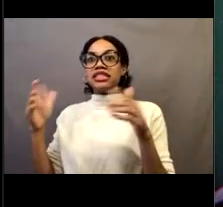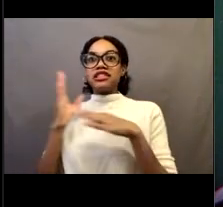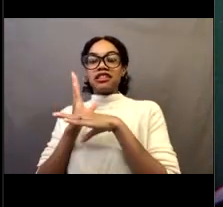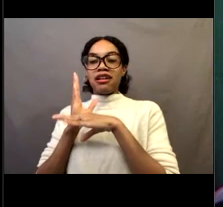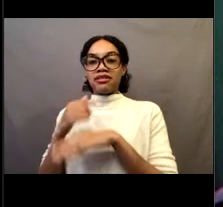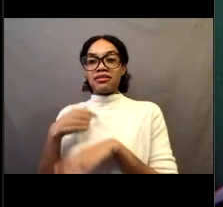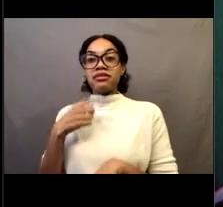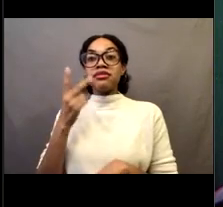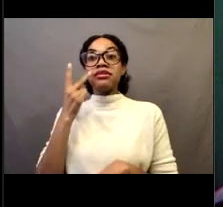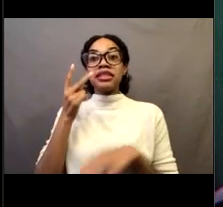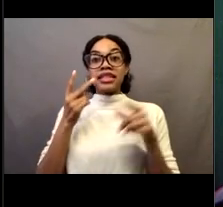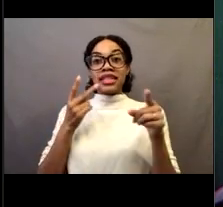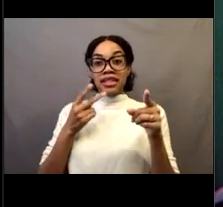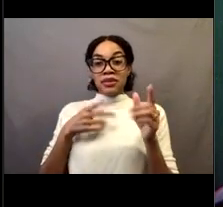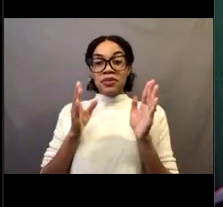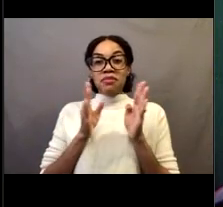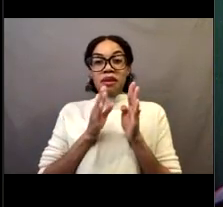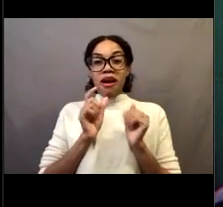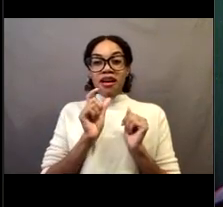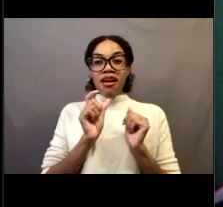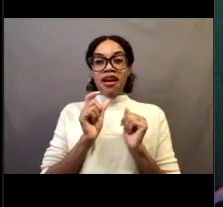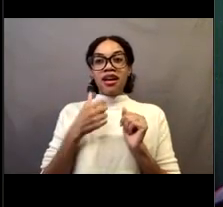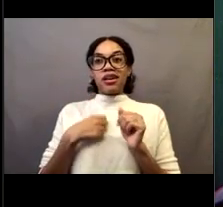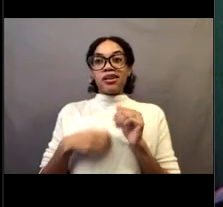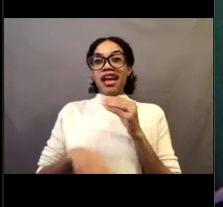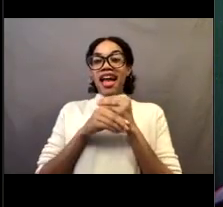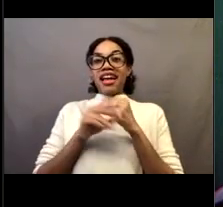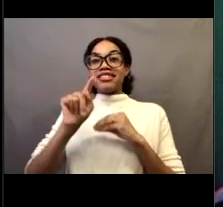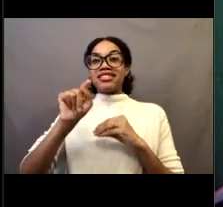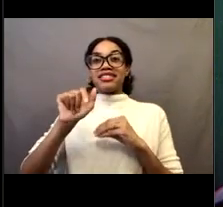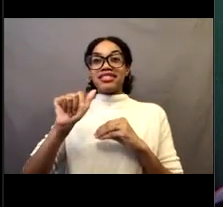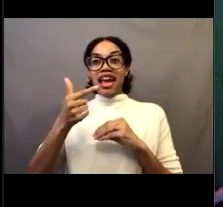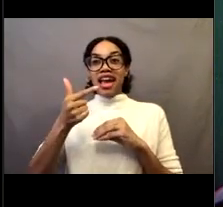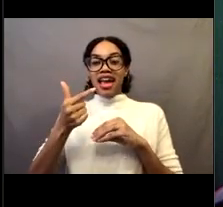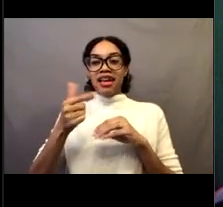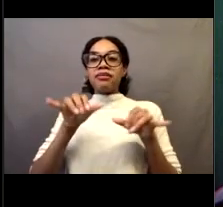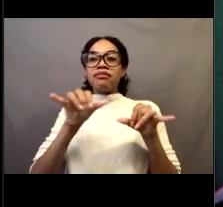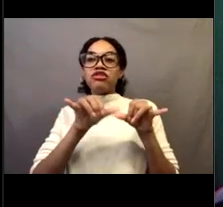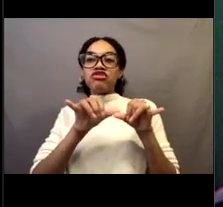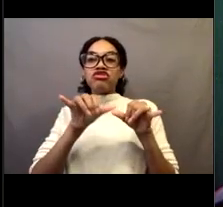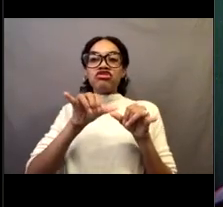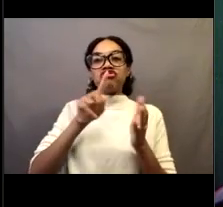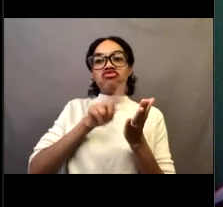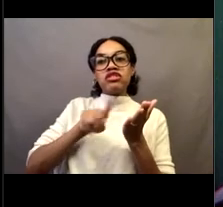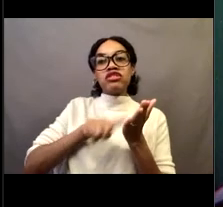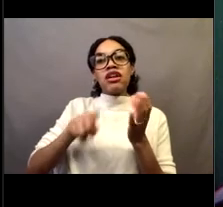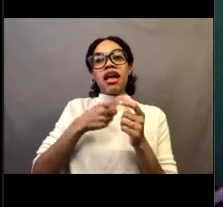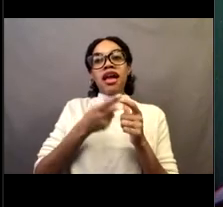after we put a tag on it and measured it and done some research on that guy and then a sandbar shark